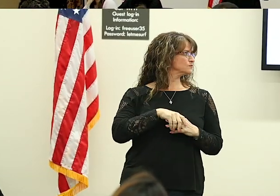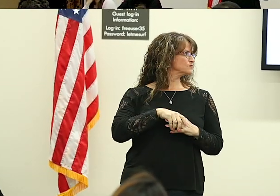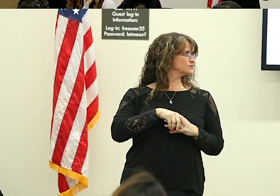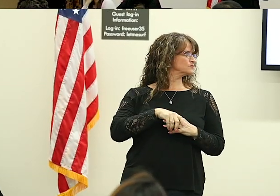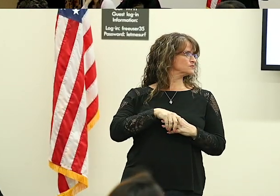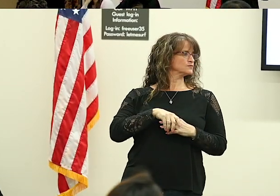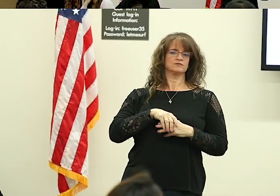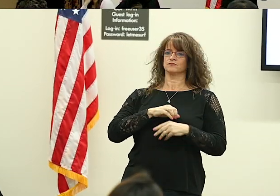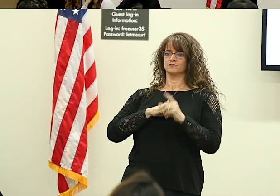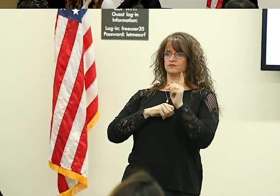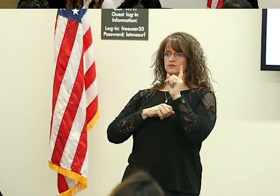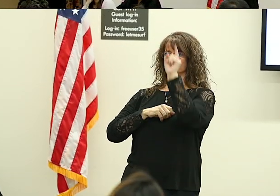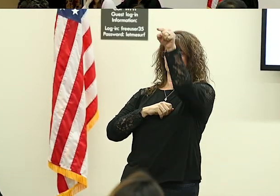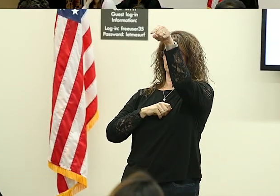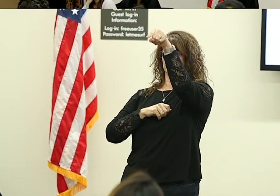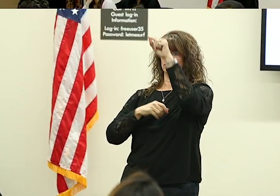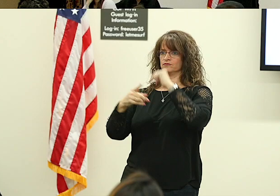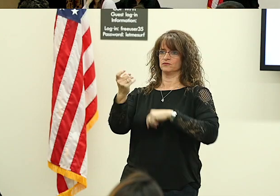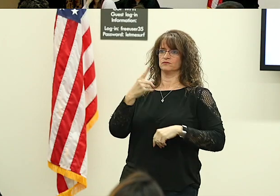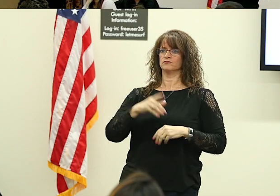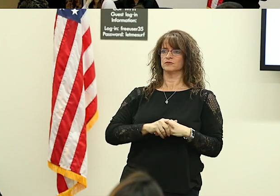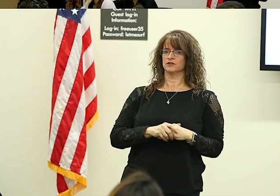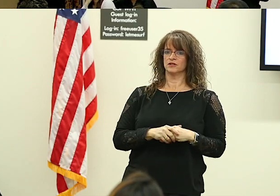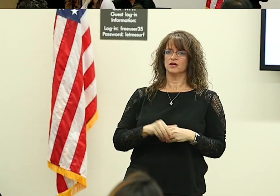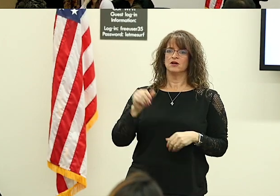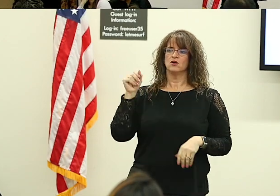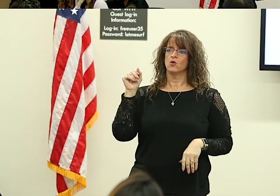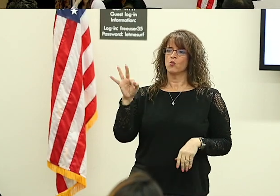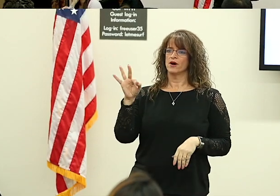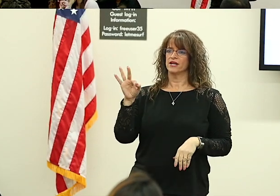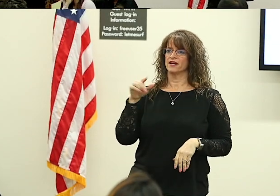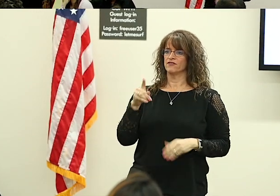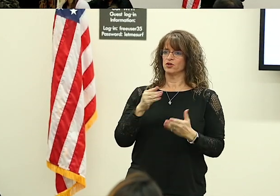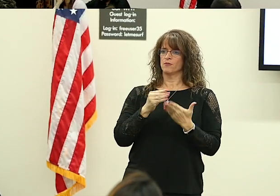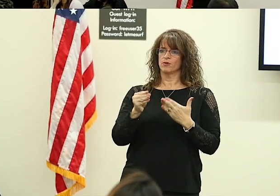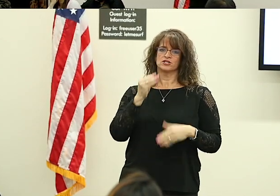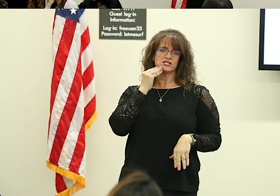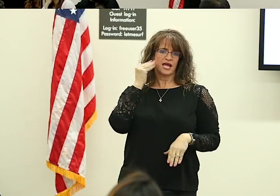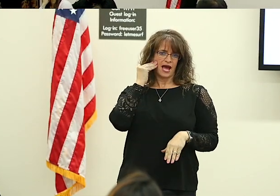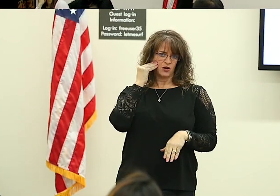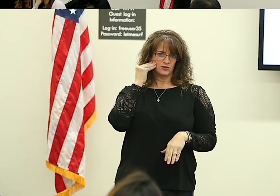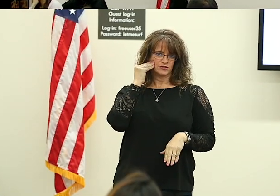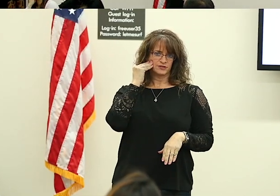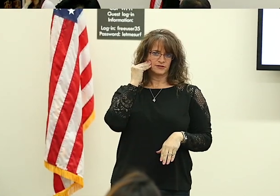Okay, you in the back. [Female Attendee] What if you purchase the house